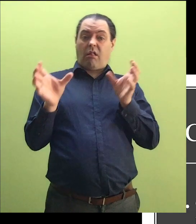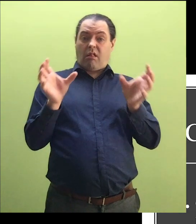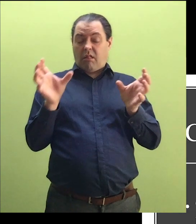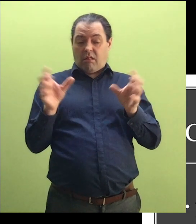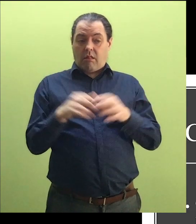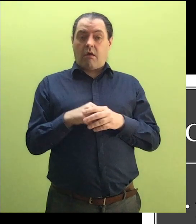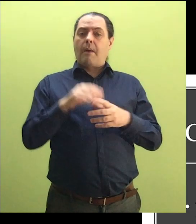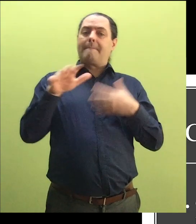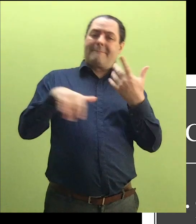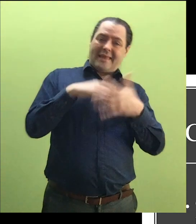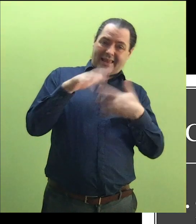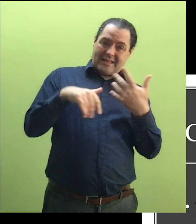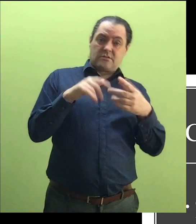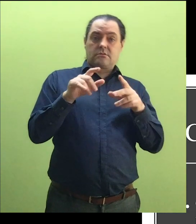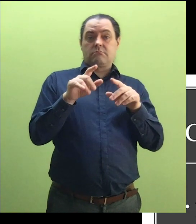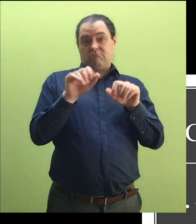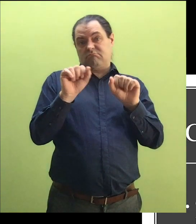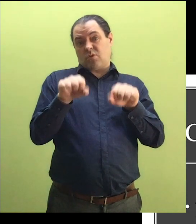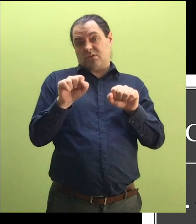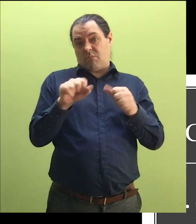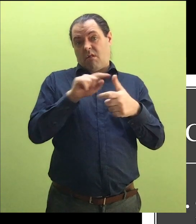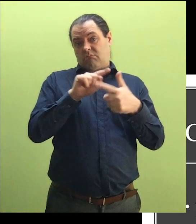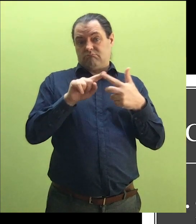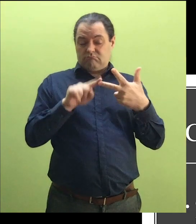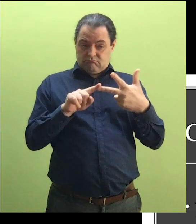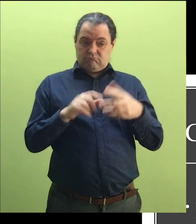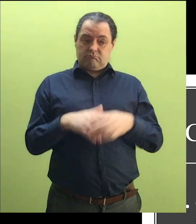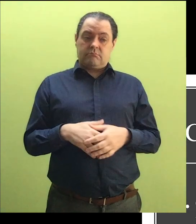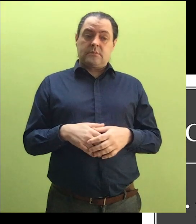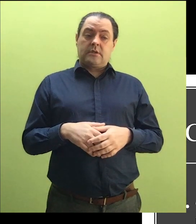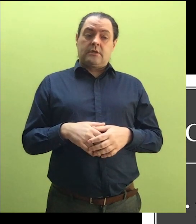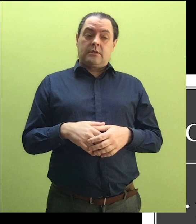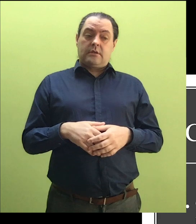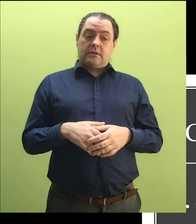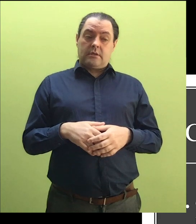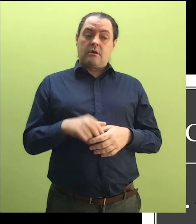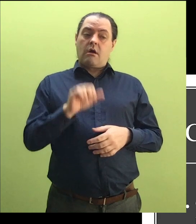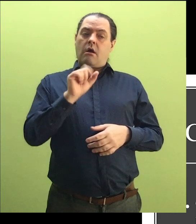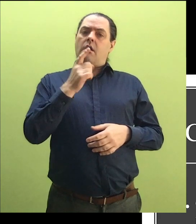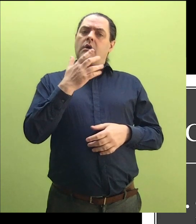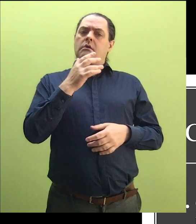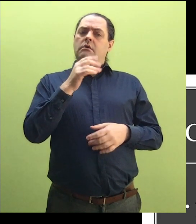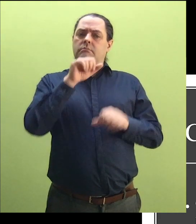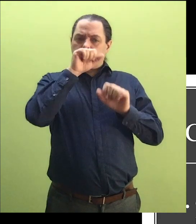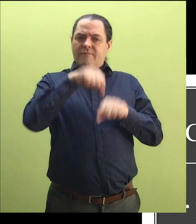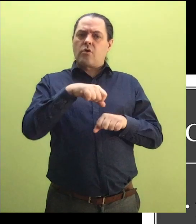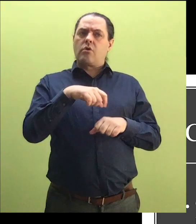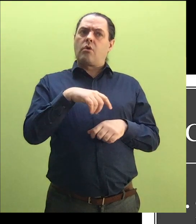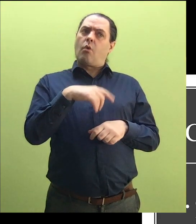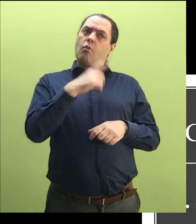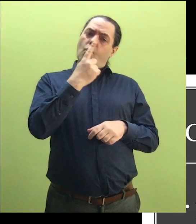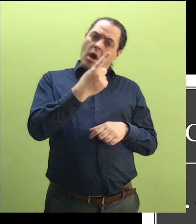Preferring one alternation strategy to another is not an age sensitive phenomenon. Both inchoative and causative events